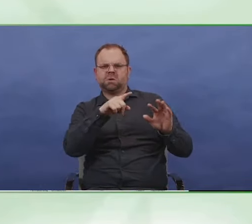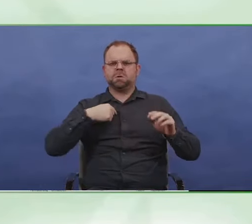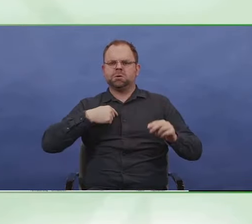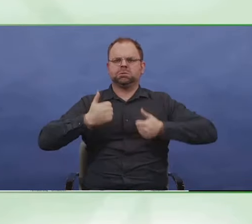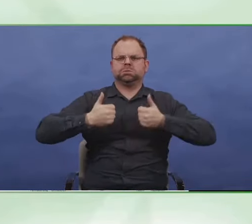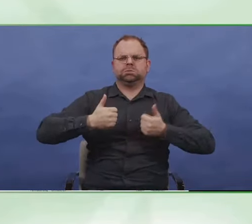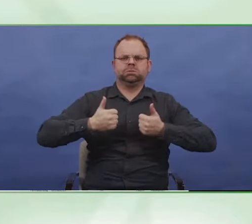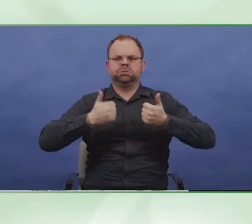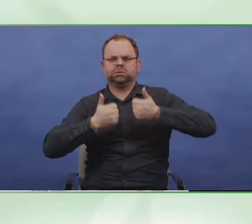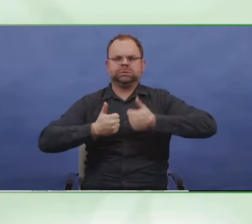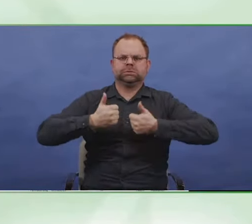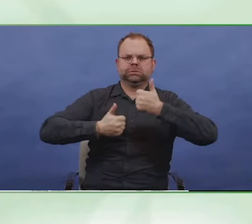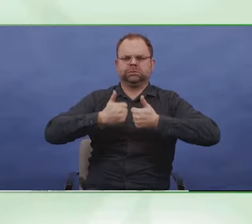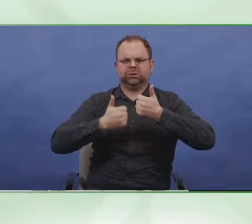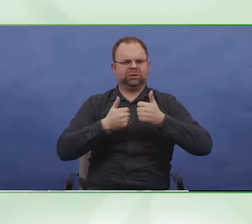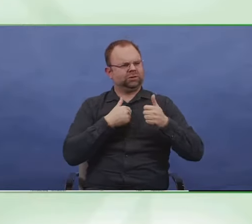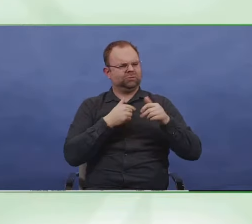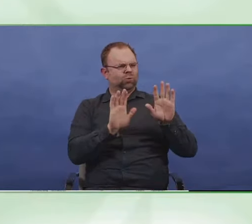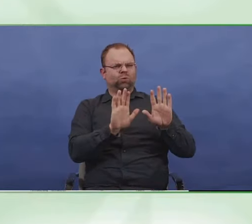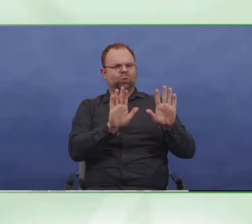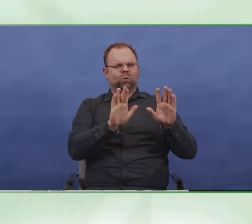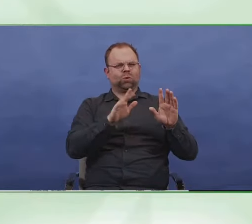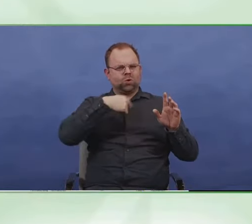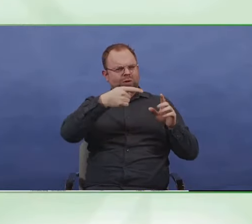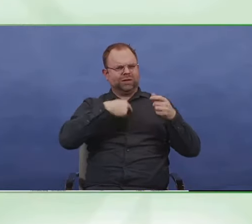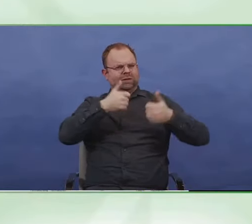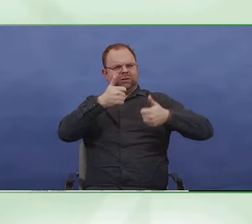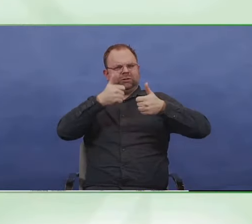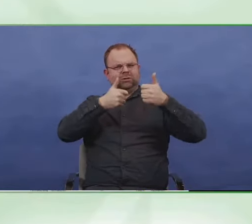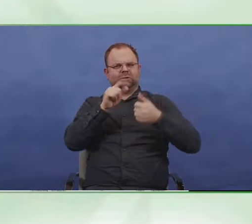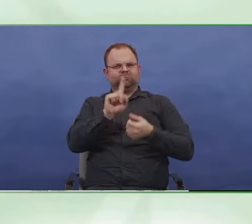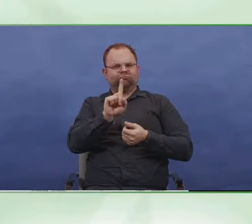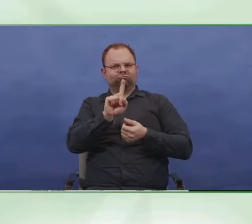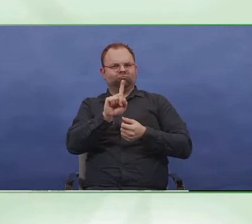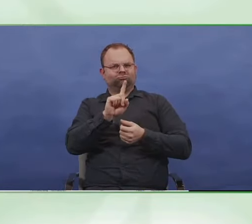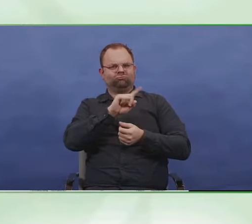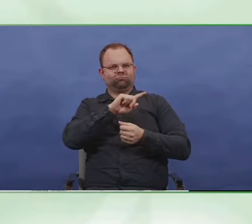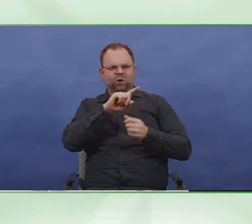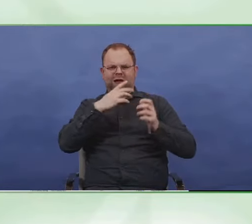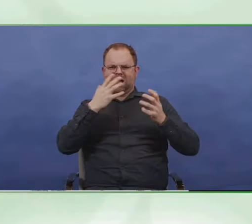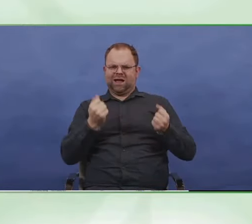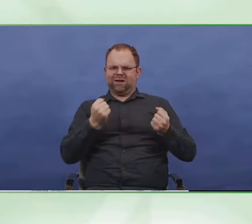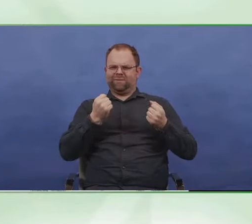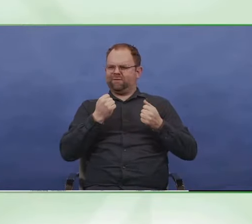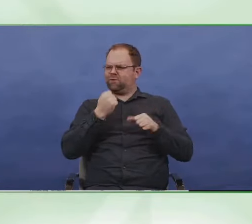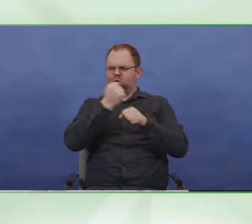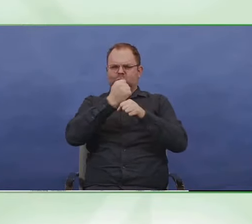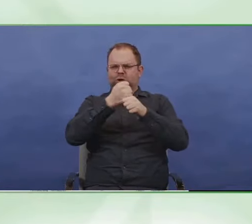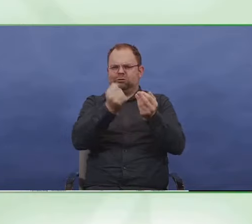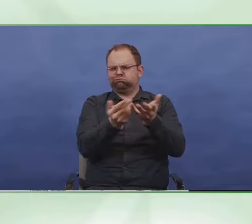So you remember that?